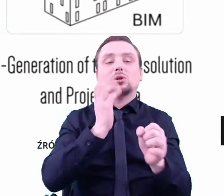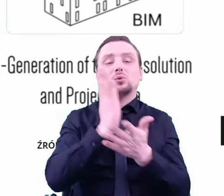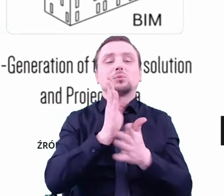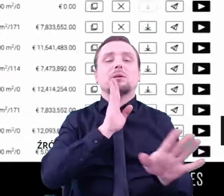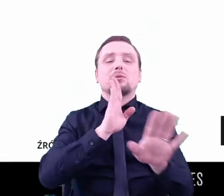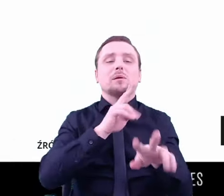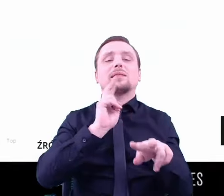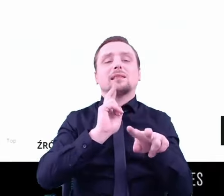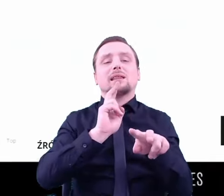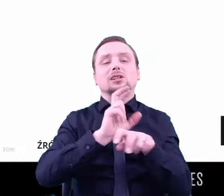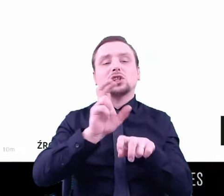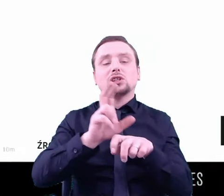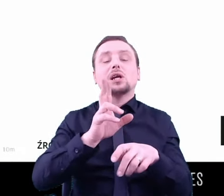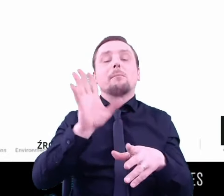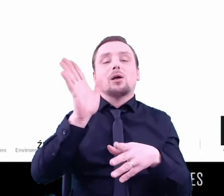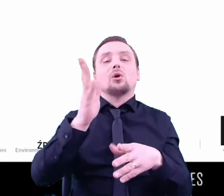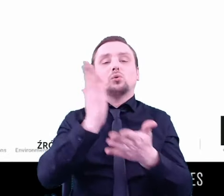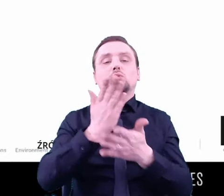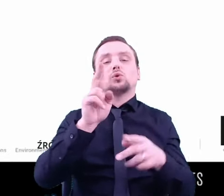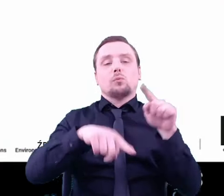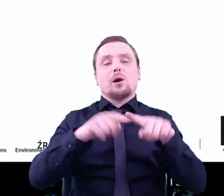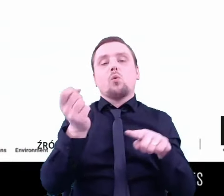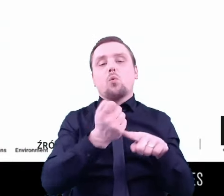Another tool is the Architechtures program,